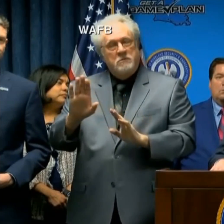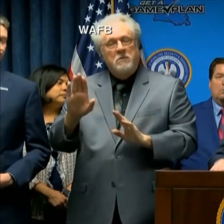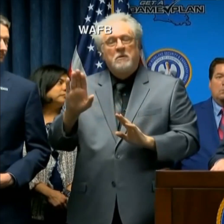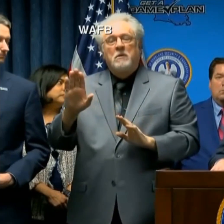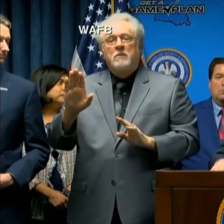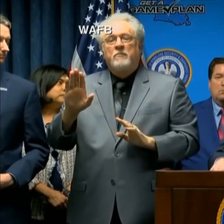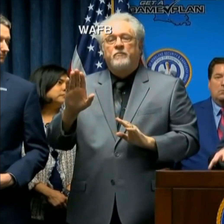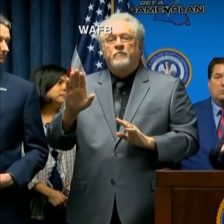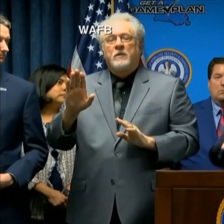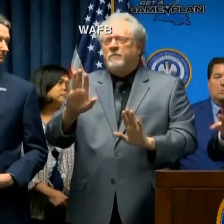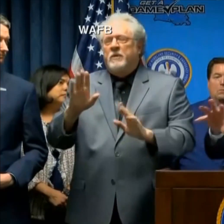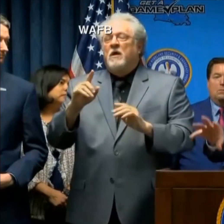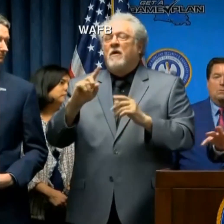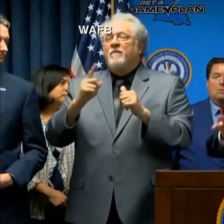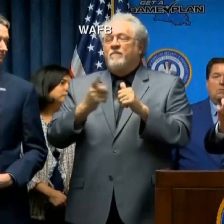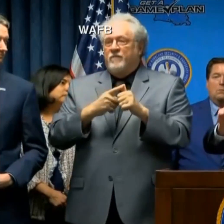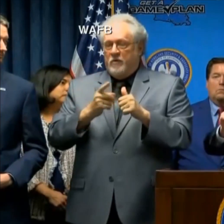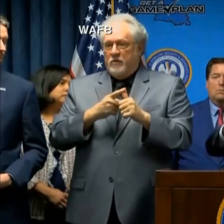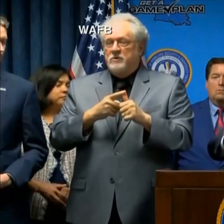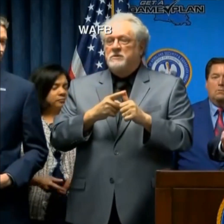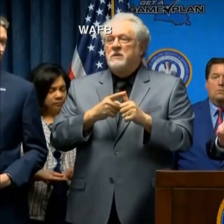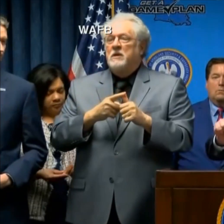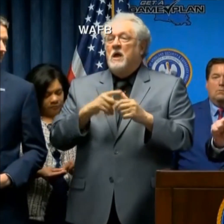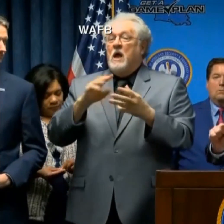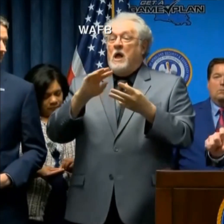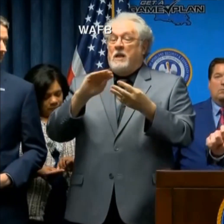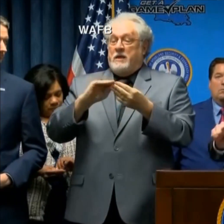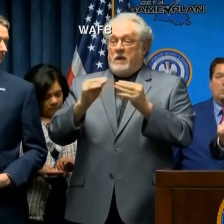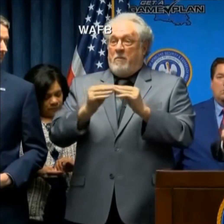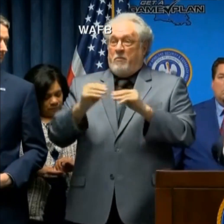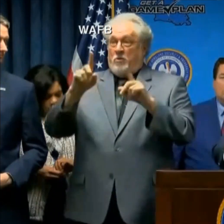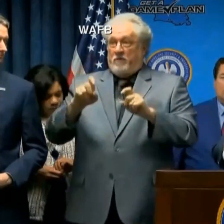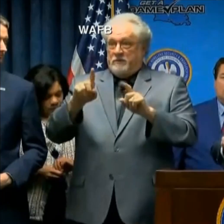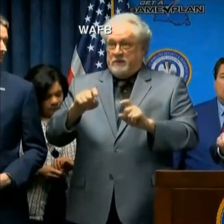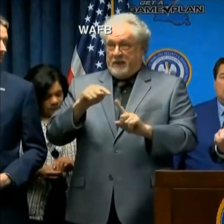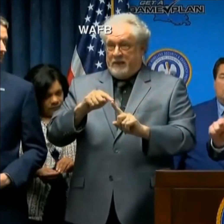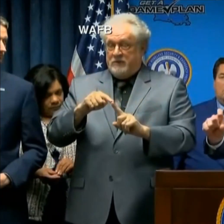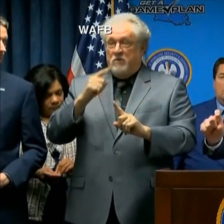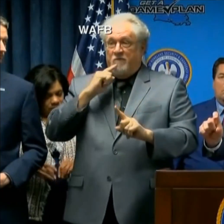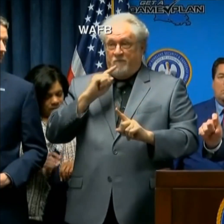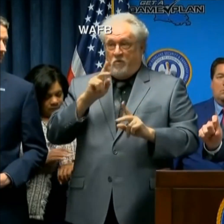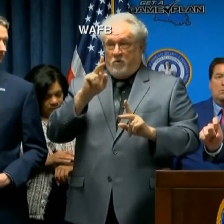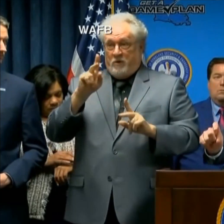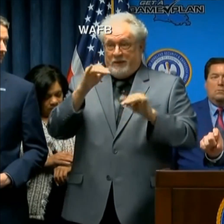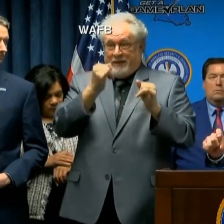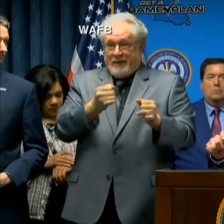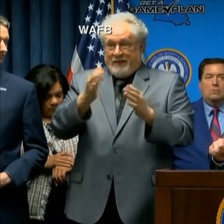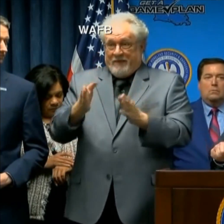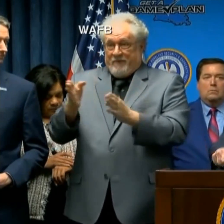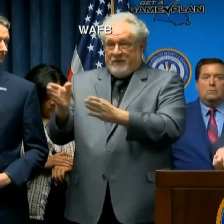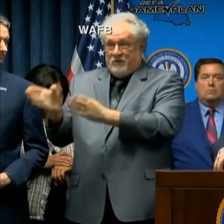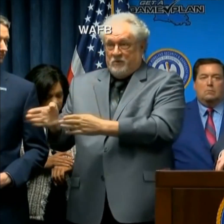first of all the the the number of tests for individuals who are meeting the